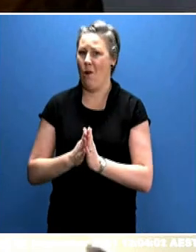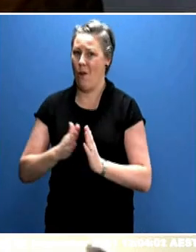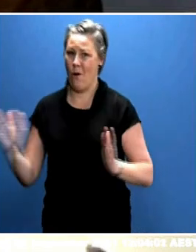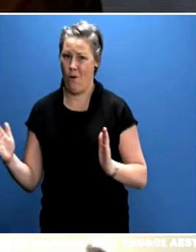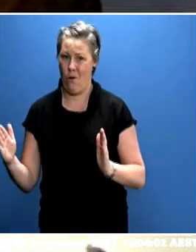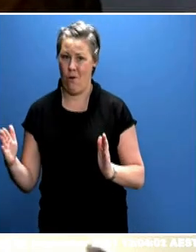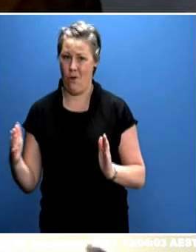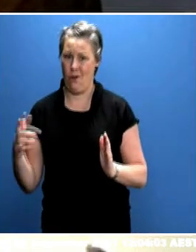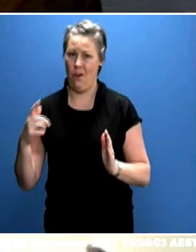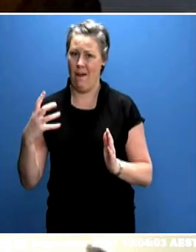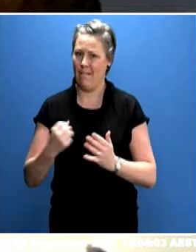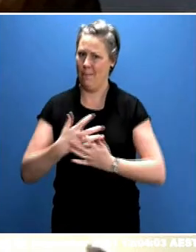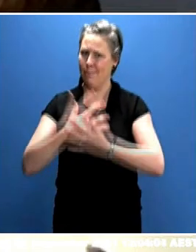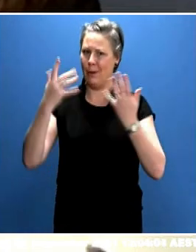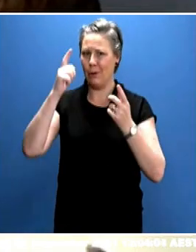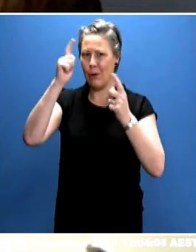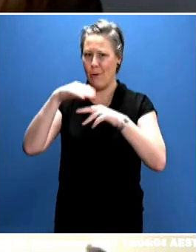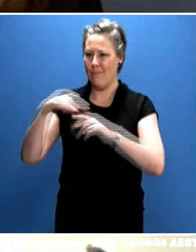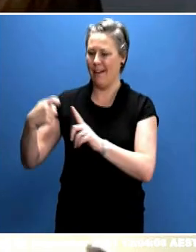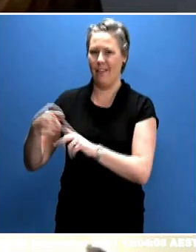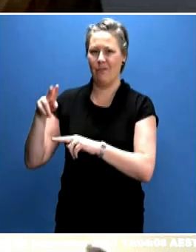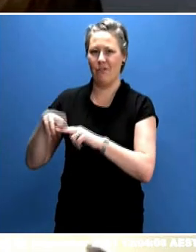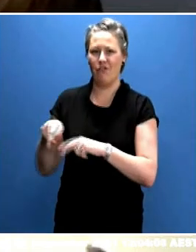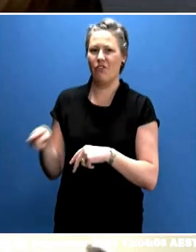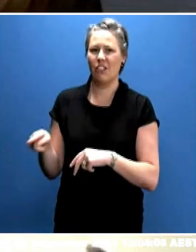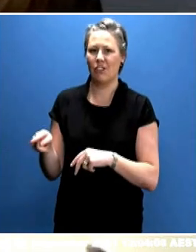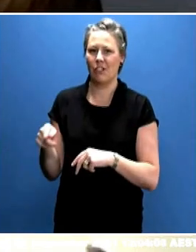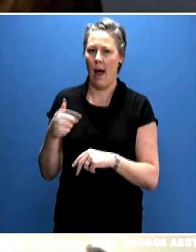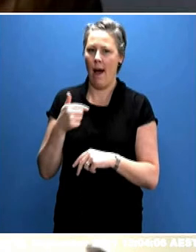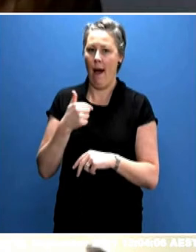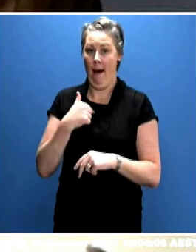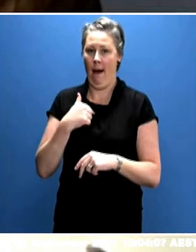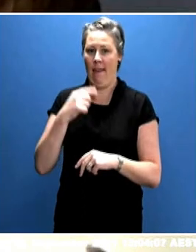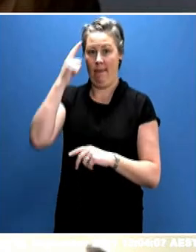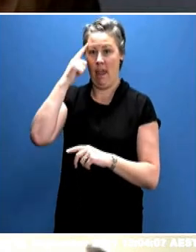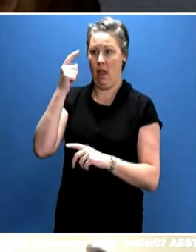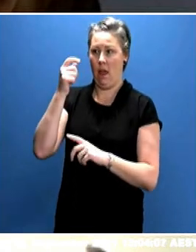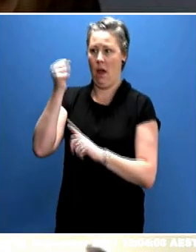there's huge concerns with the Kath French Centre, I'd be very reluctant to advocate for a longer time period.